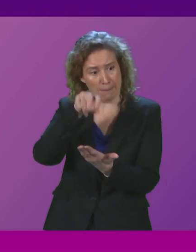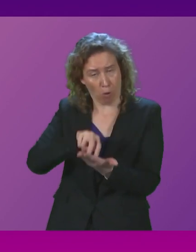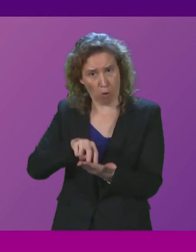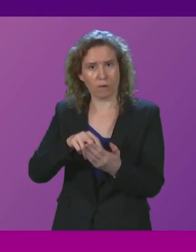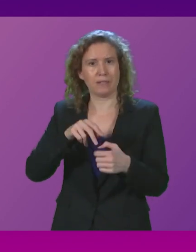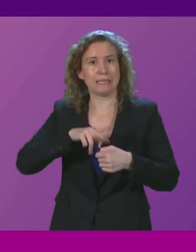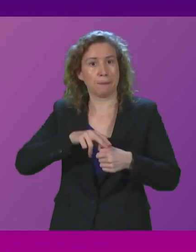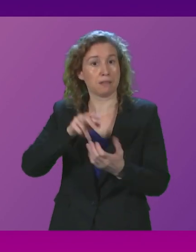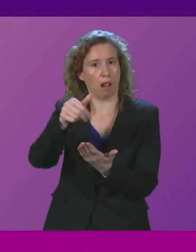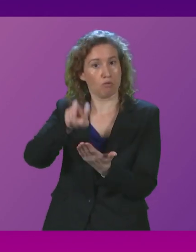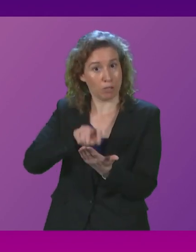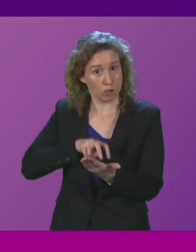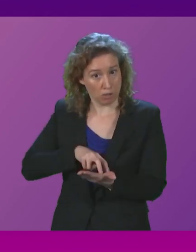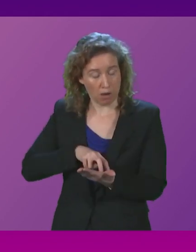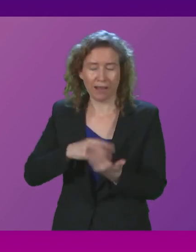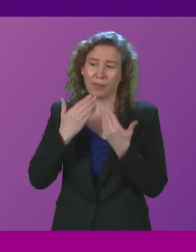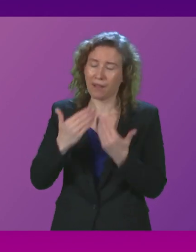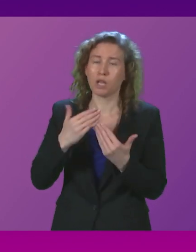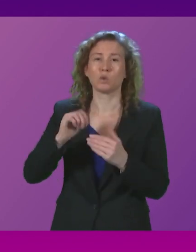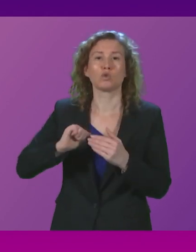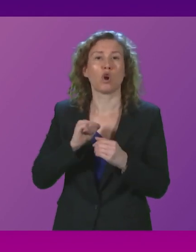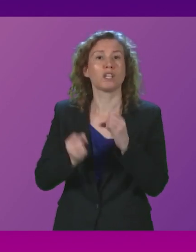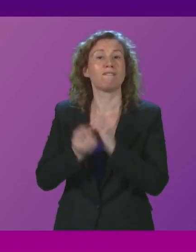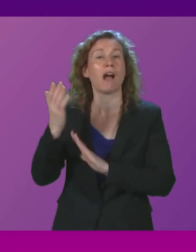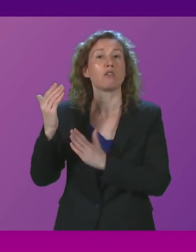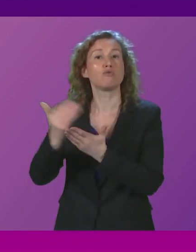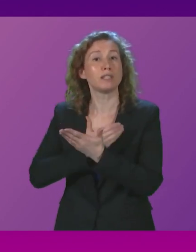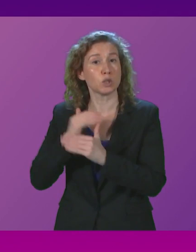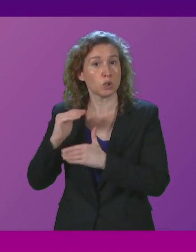Anthony Nolan and the Scottish Fire and Rescue Service for their continued efforts in raising